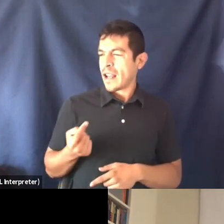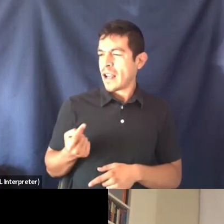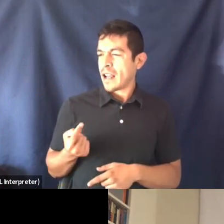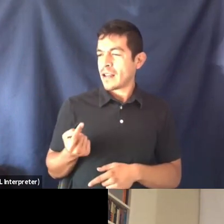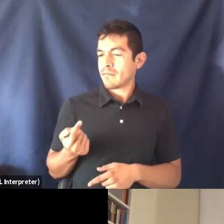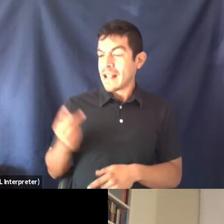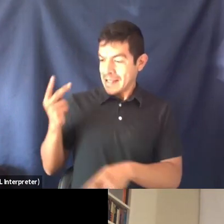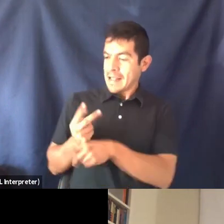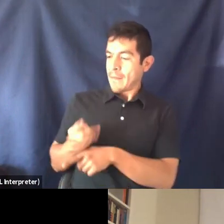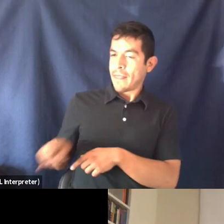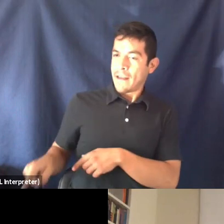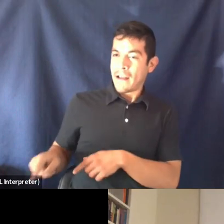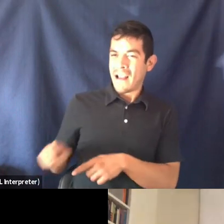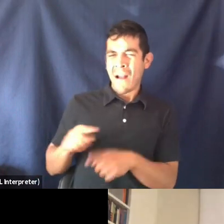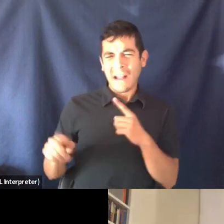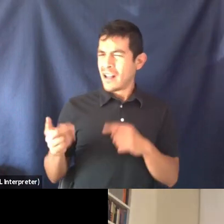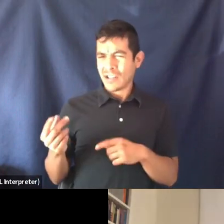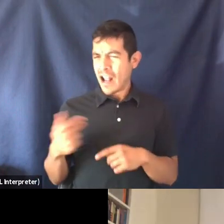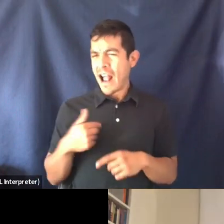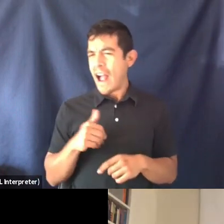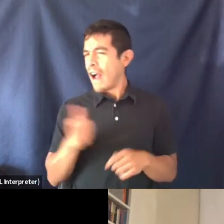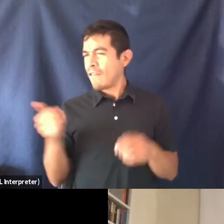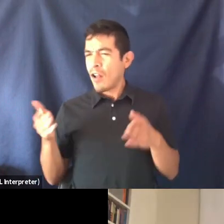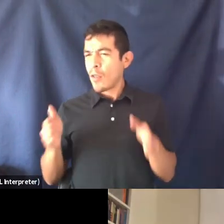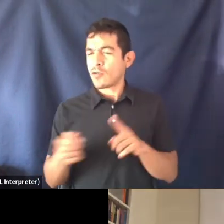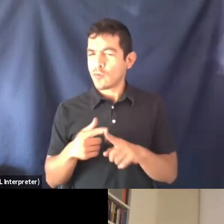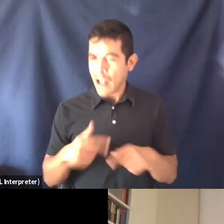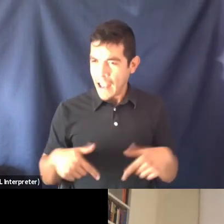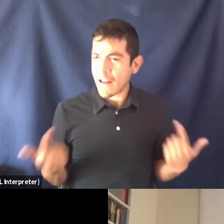for other beings to exist that exist outside of our capitalist model